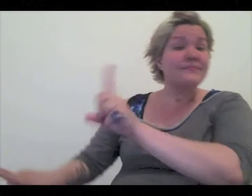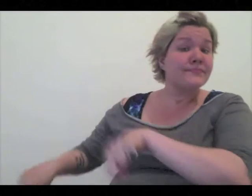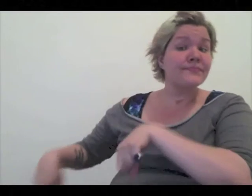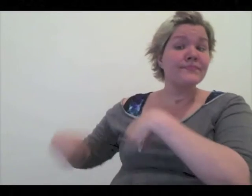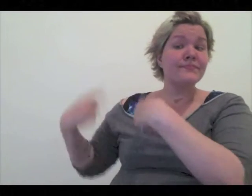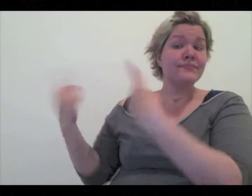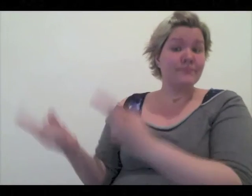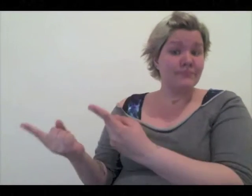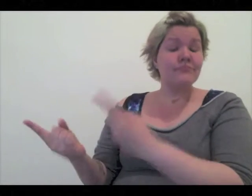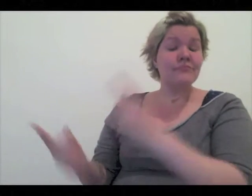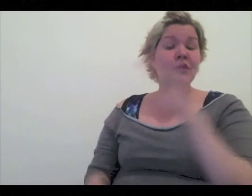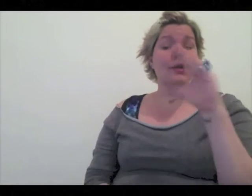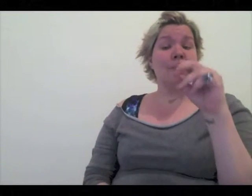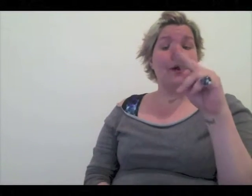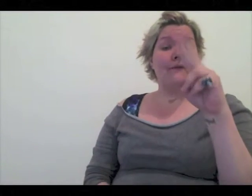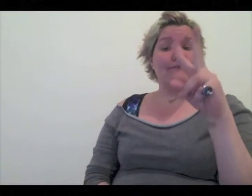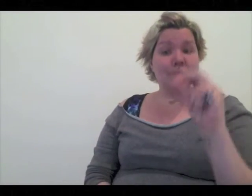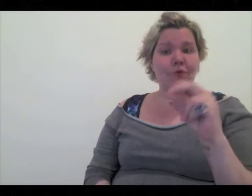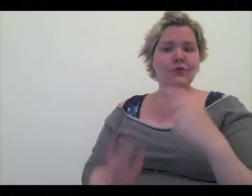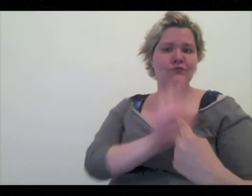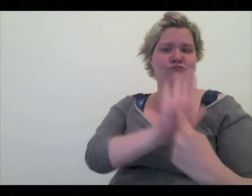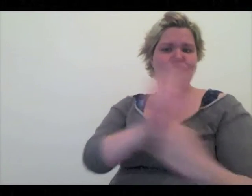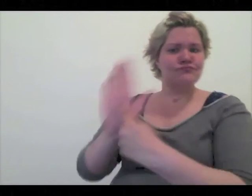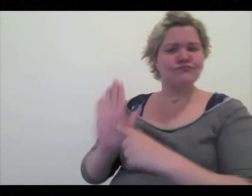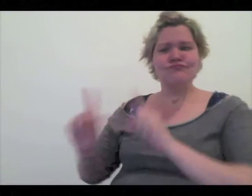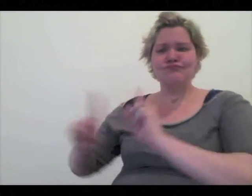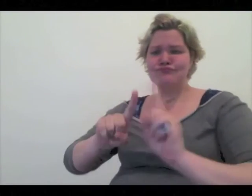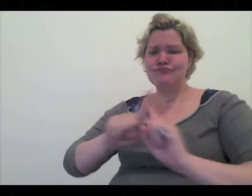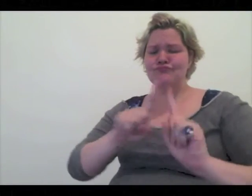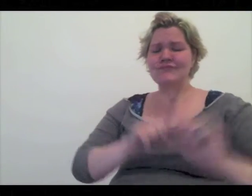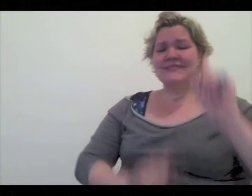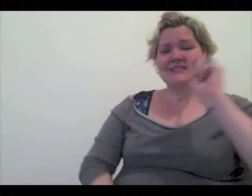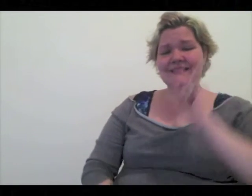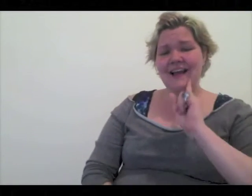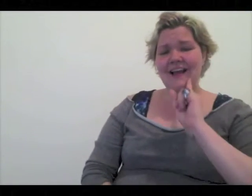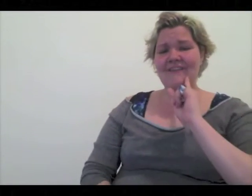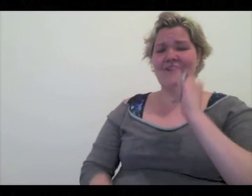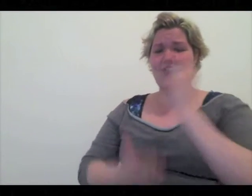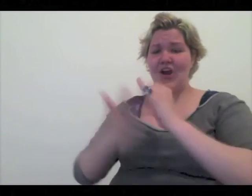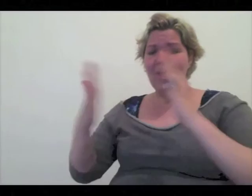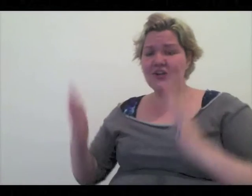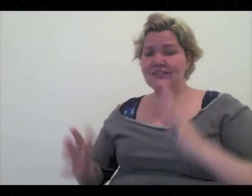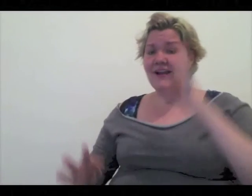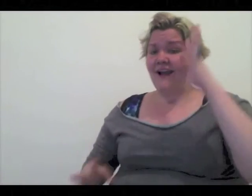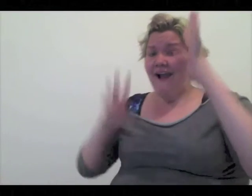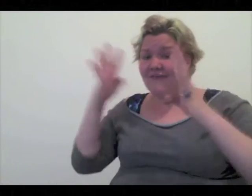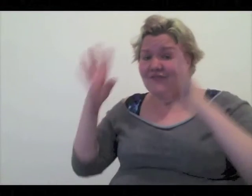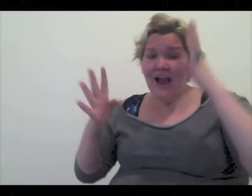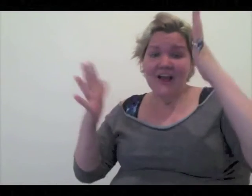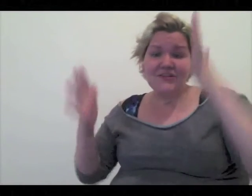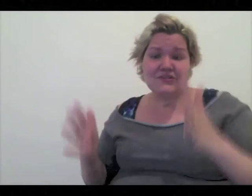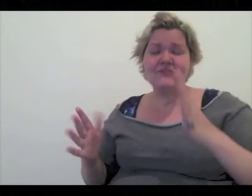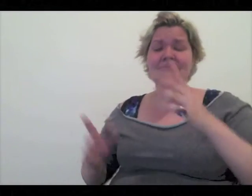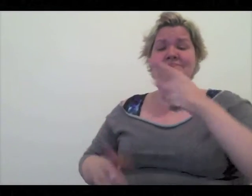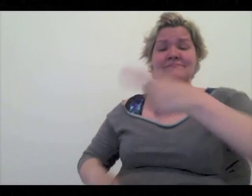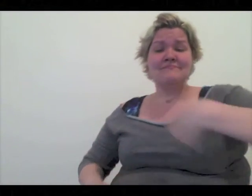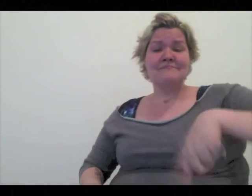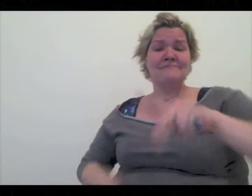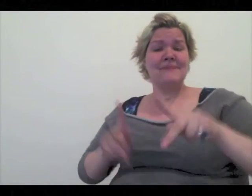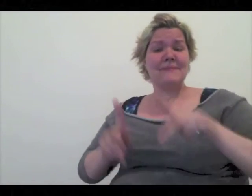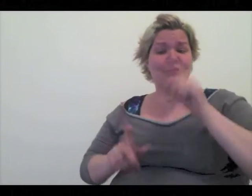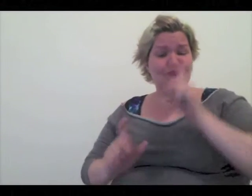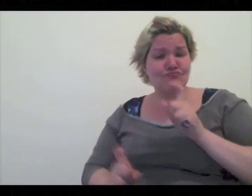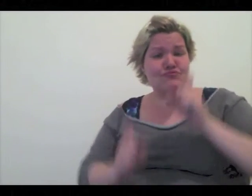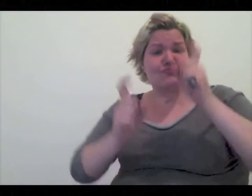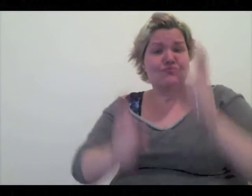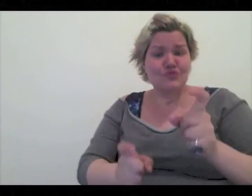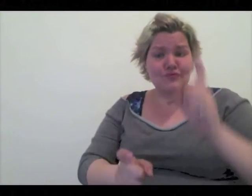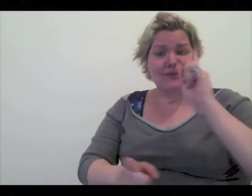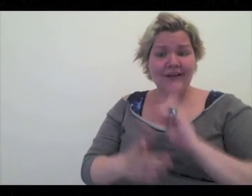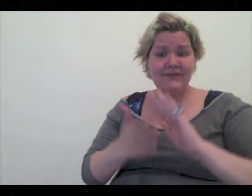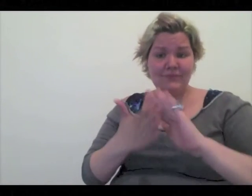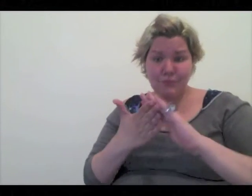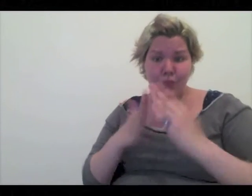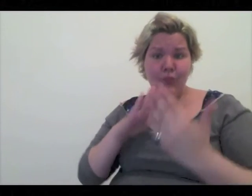Also, CONVO has featured different Deaf artists, innovators, and people who contribute to the Deaf community.